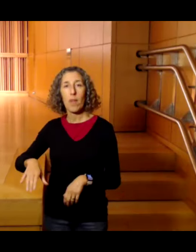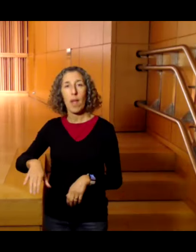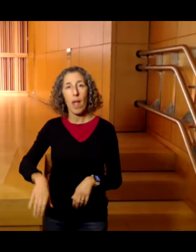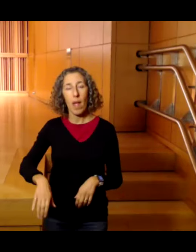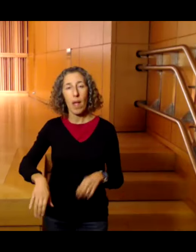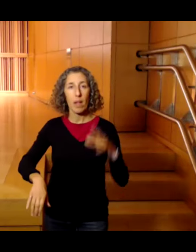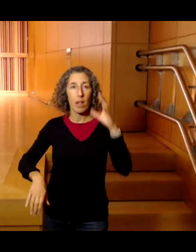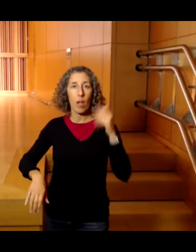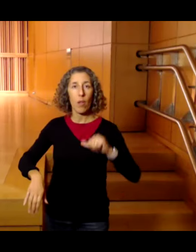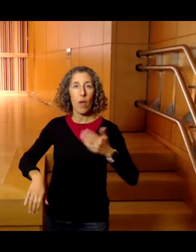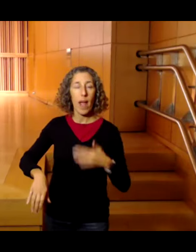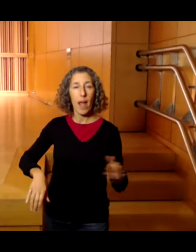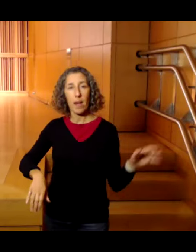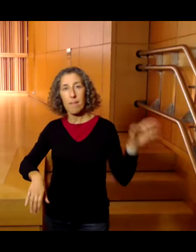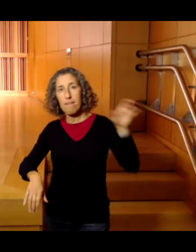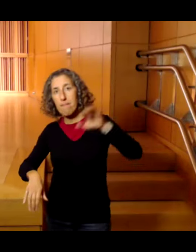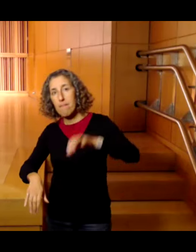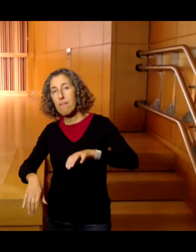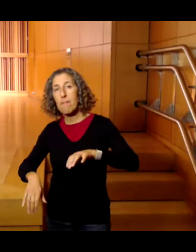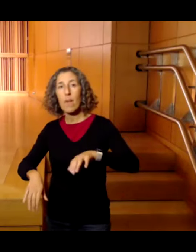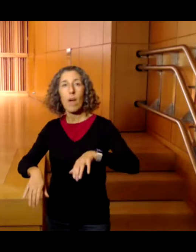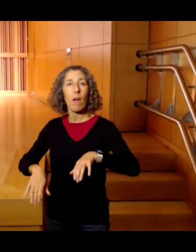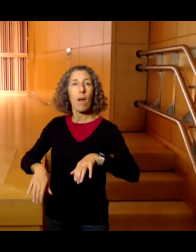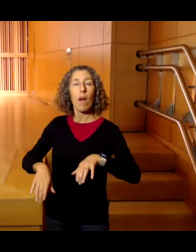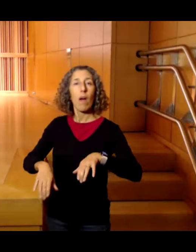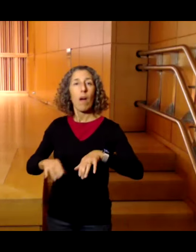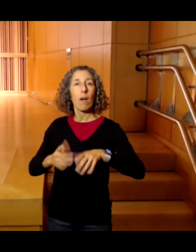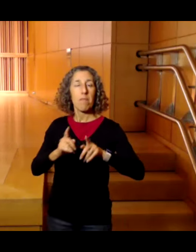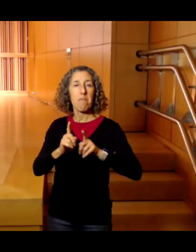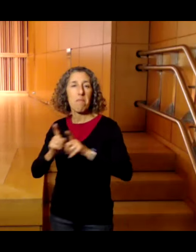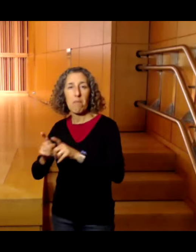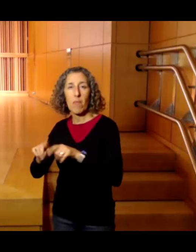And who had been bold enough to track the boy into the temple.